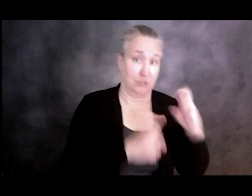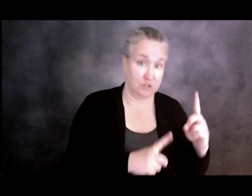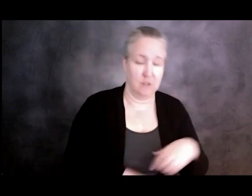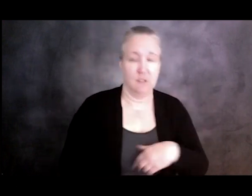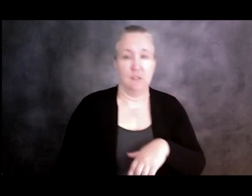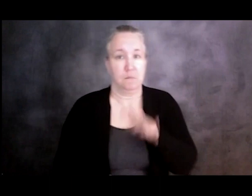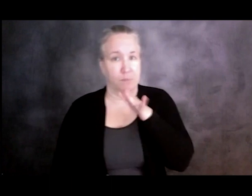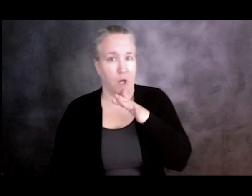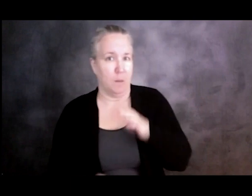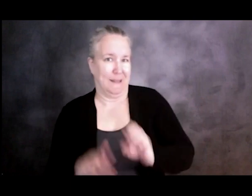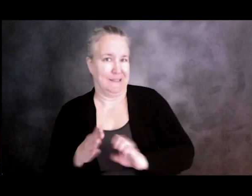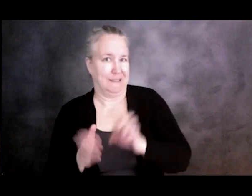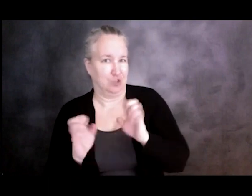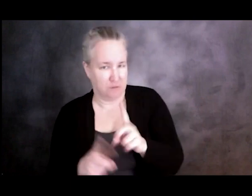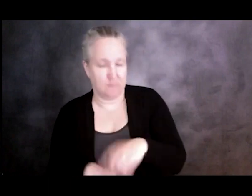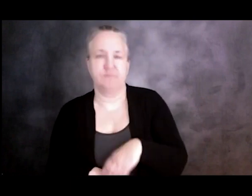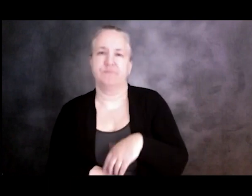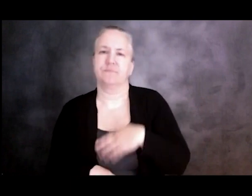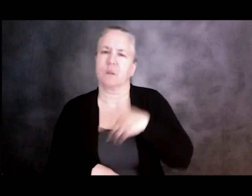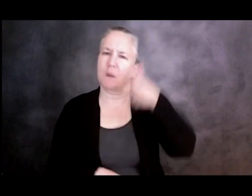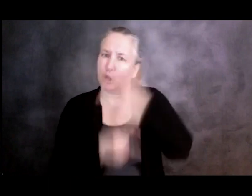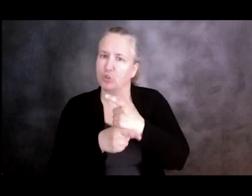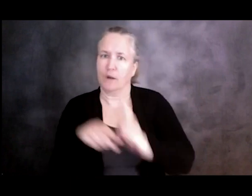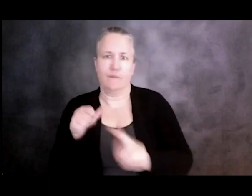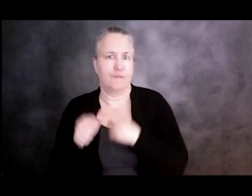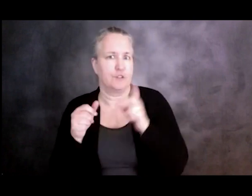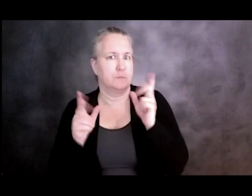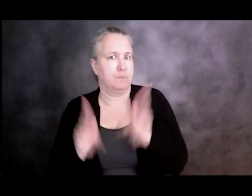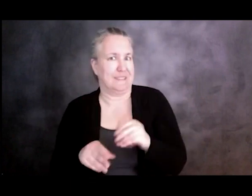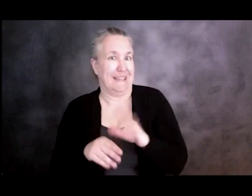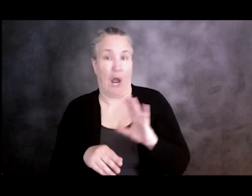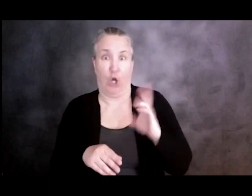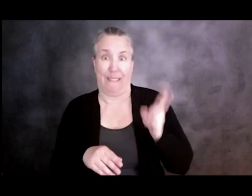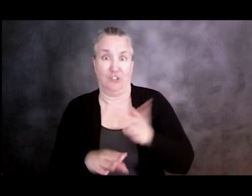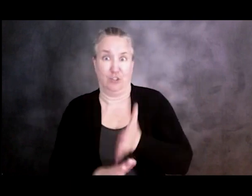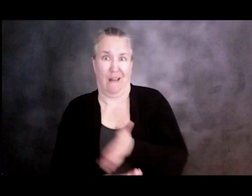My brother was the first one, as far as I know, in our entire family history, extended family, to graduate from college.